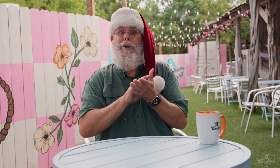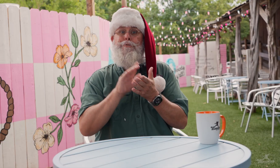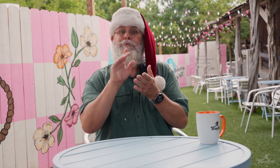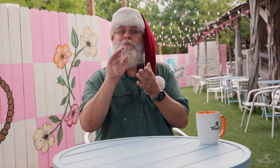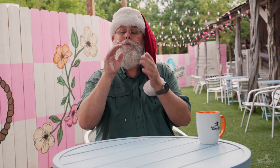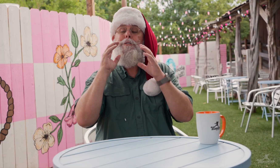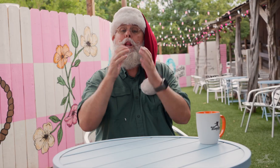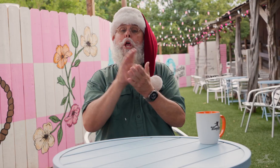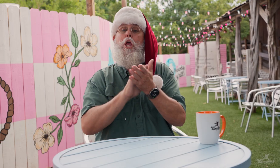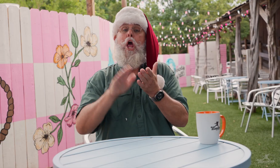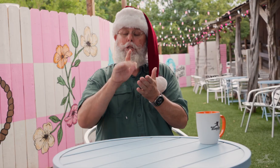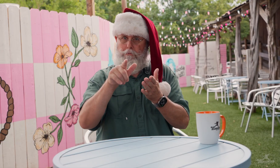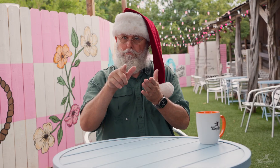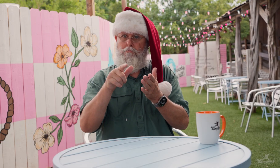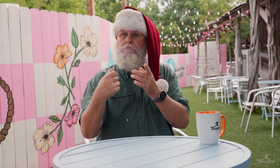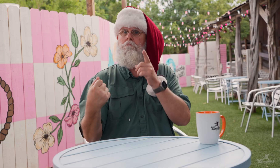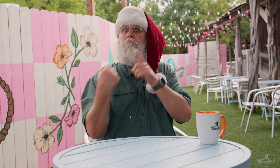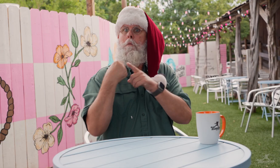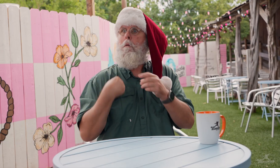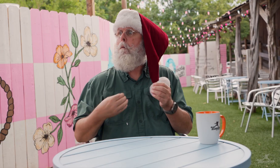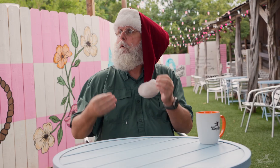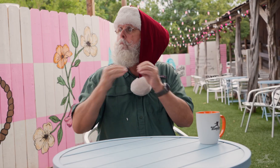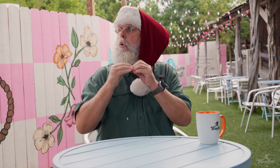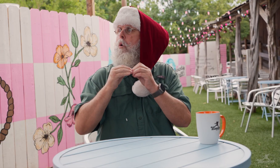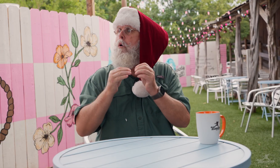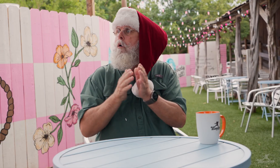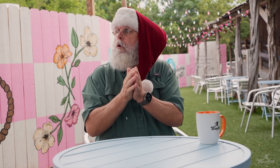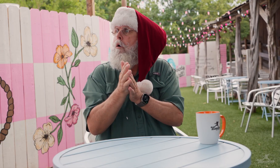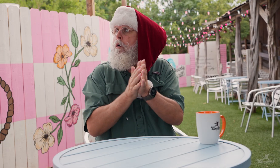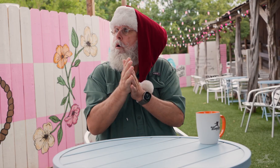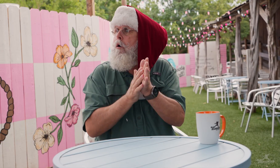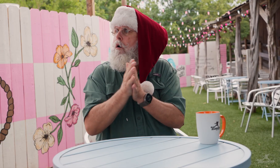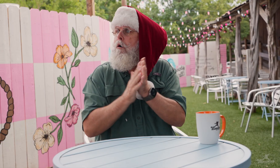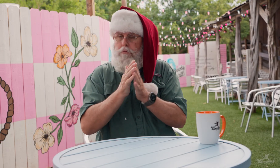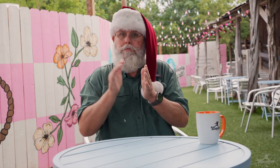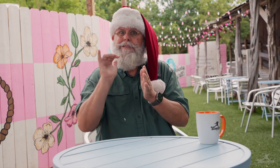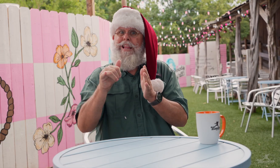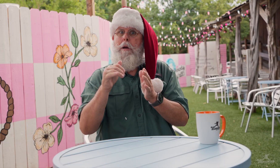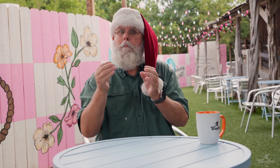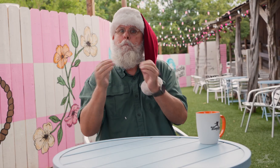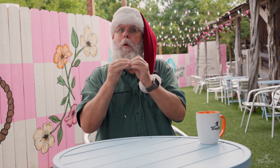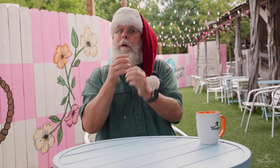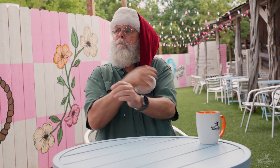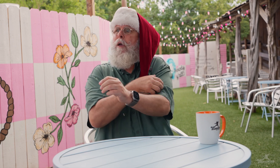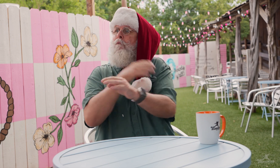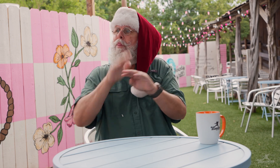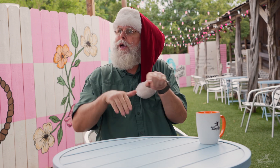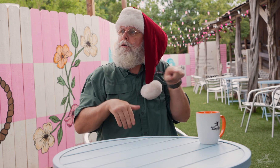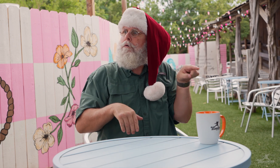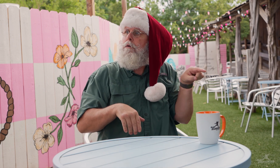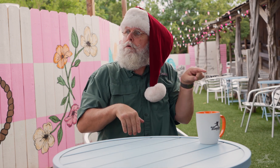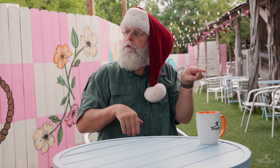Santa School impacted me even more. Motivates me even more, in a powerful way.